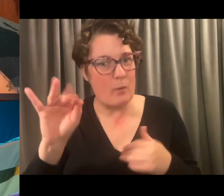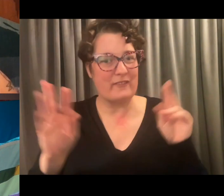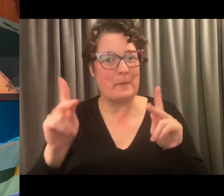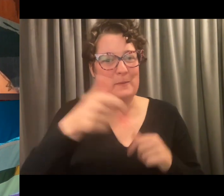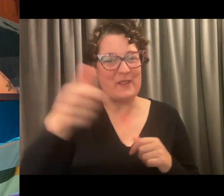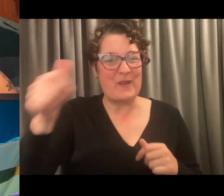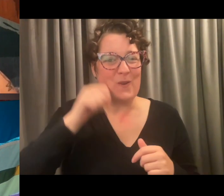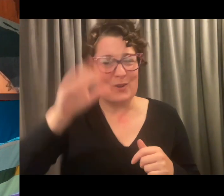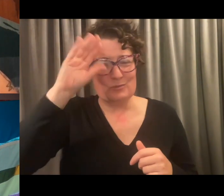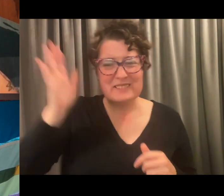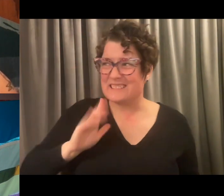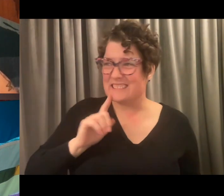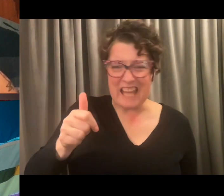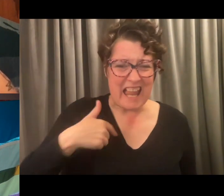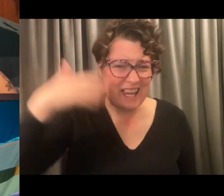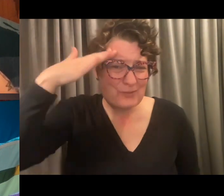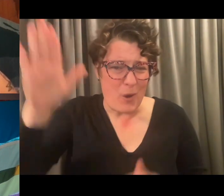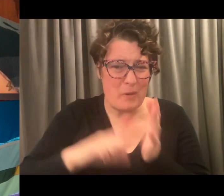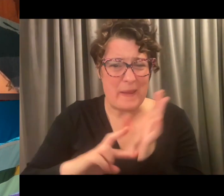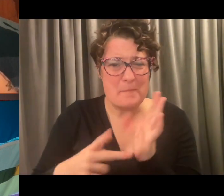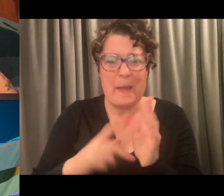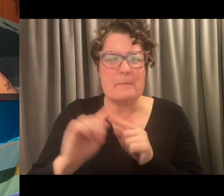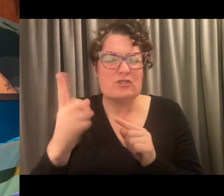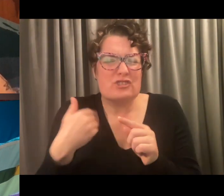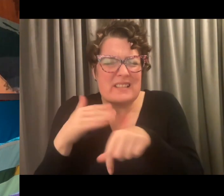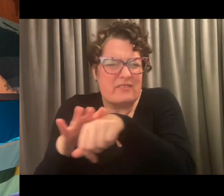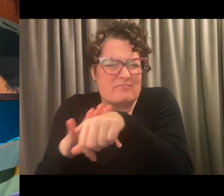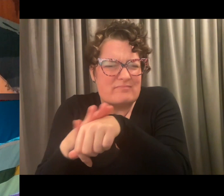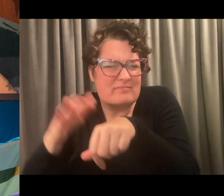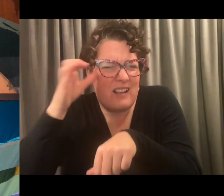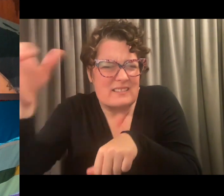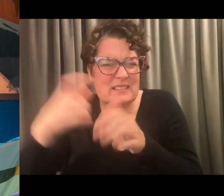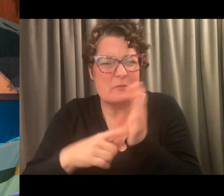ideas of what that could be, but knowing that it related to me and how I felt my